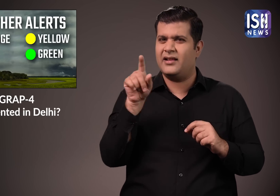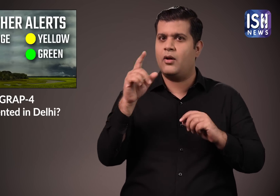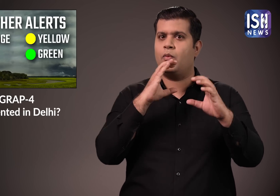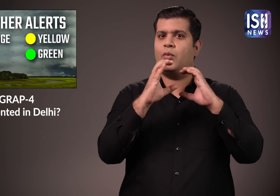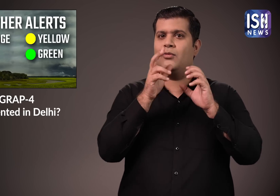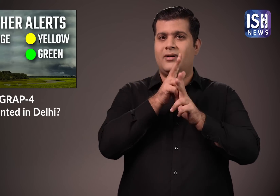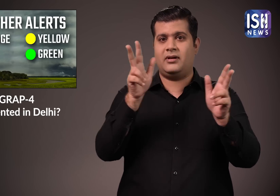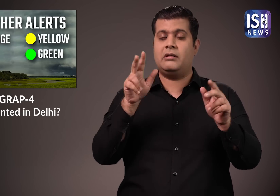These are ways to inform the public.